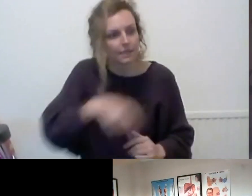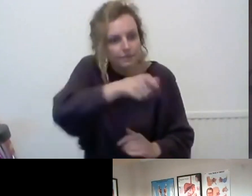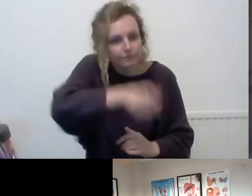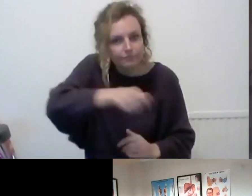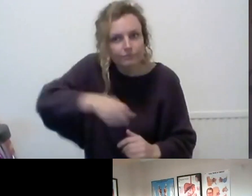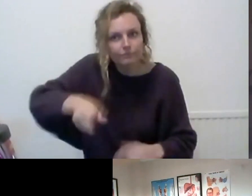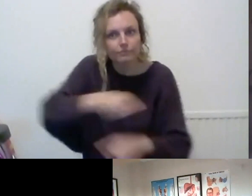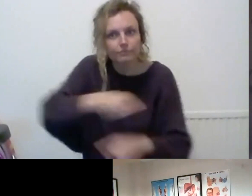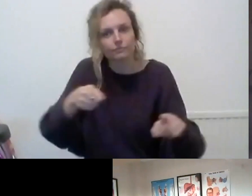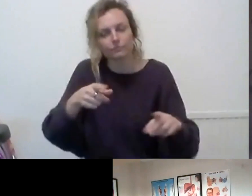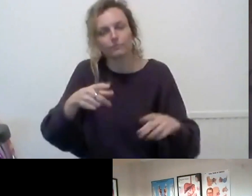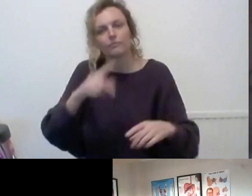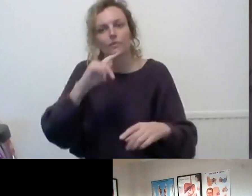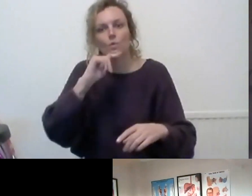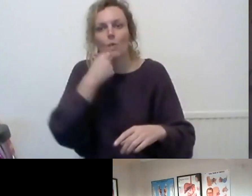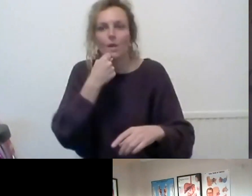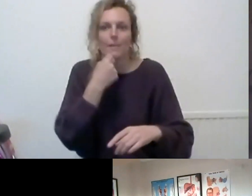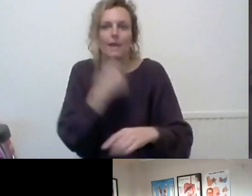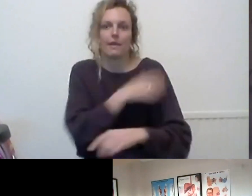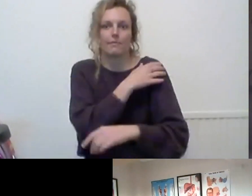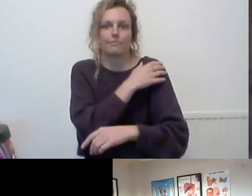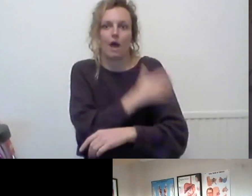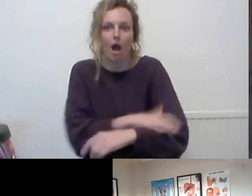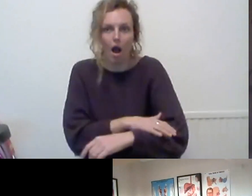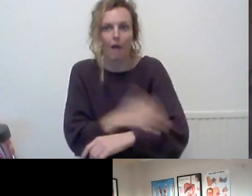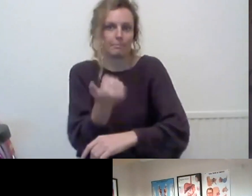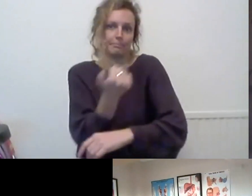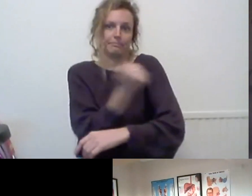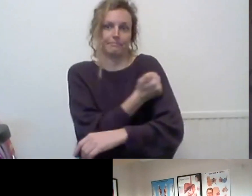why trials sometimes take a long time because they they're trying to get the funding to do